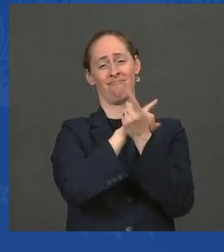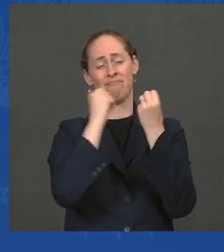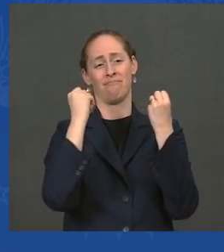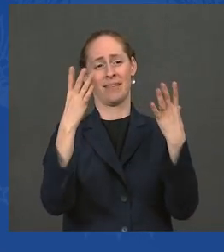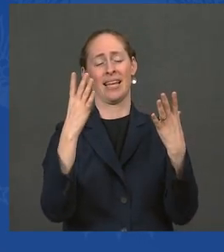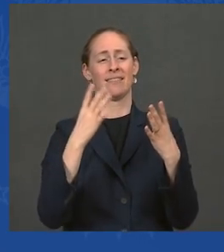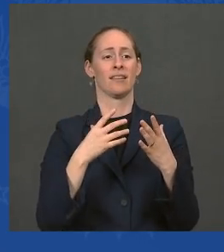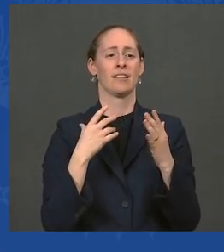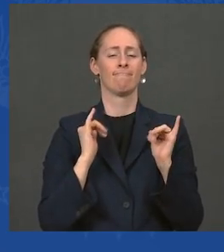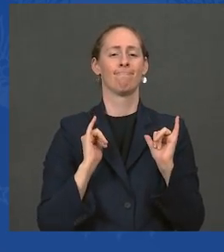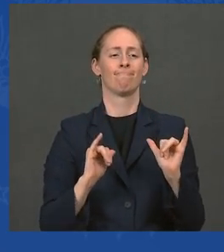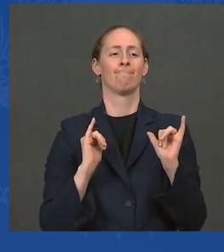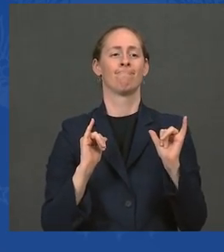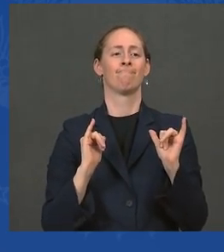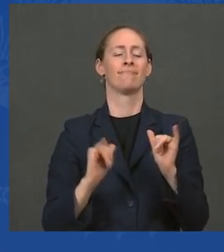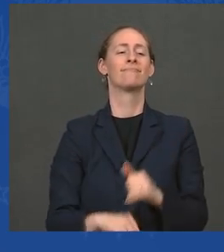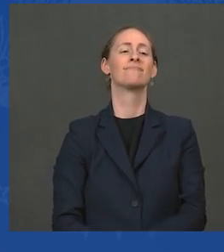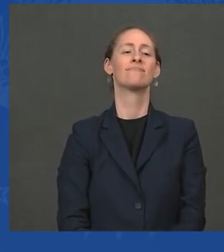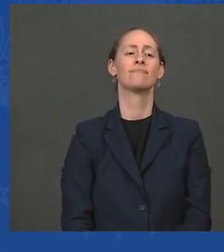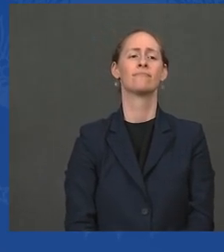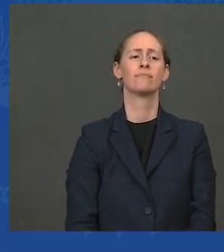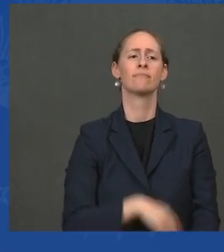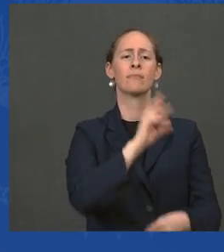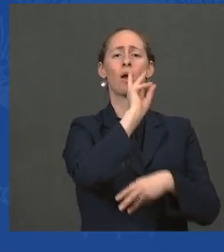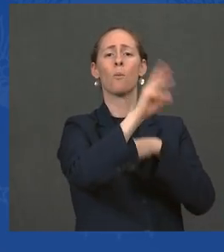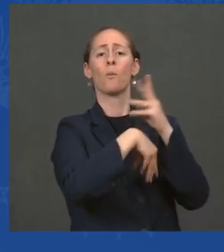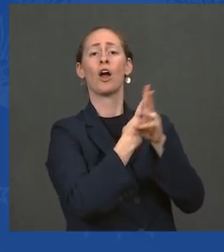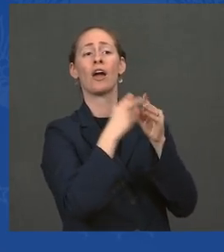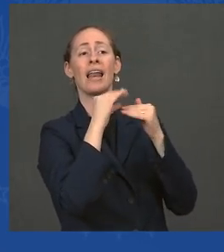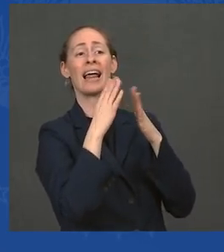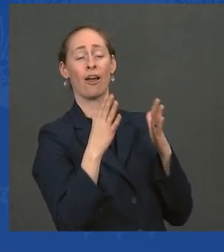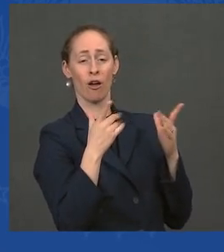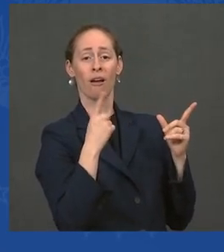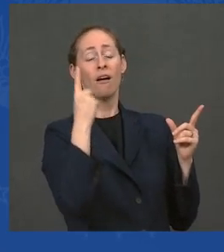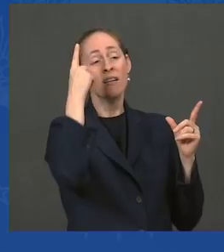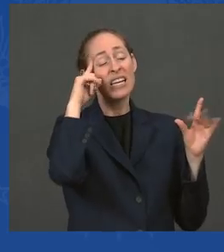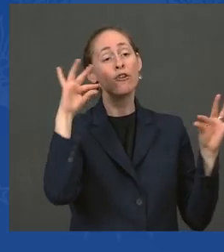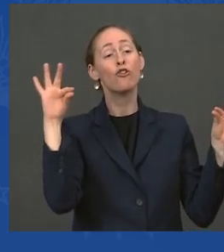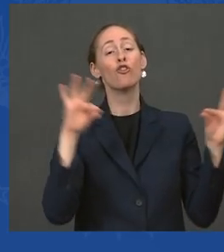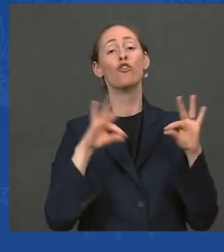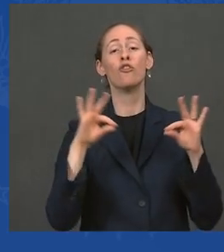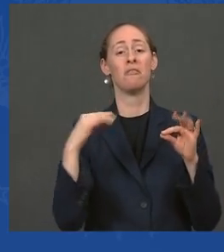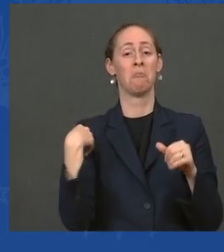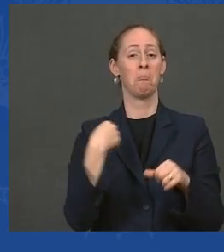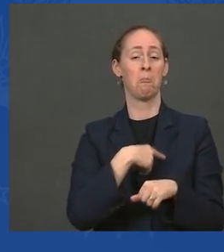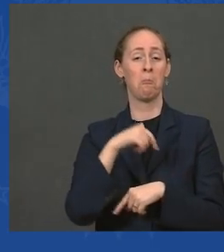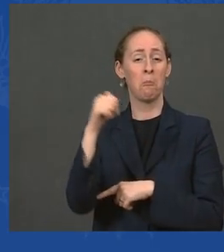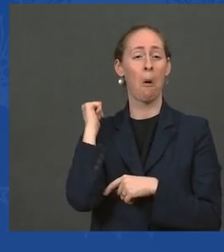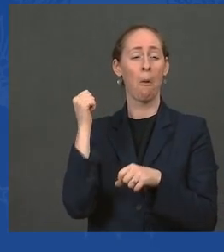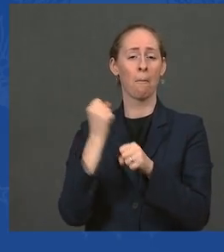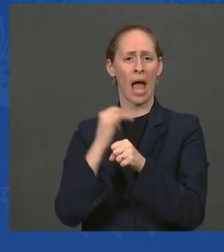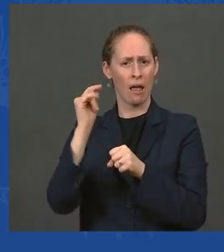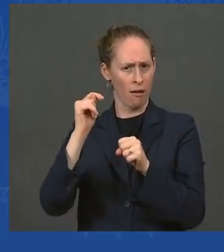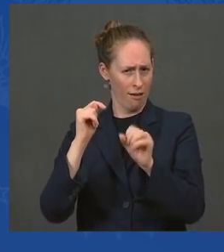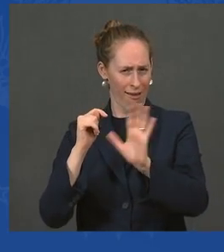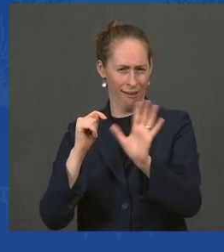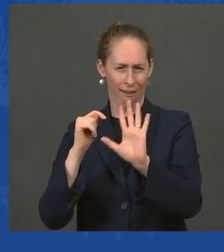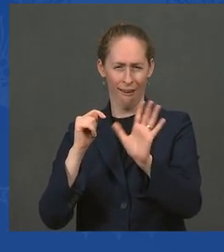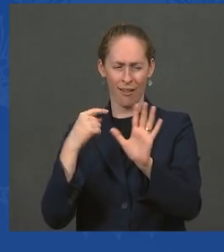I tell them it's never, ever, ever been a good bet to bet against America. Never. Never, never.